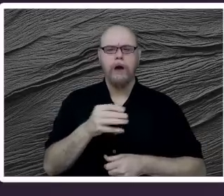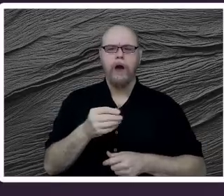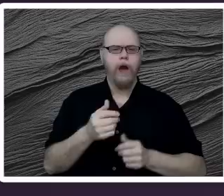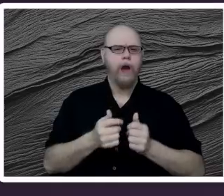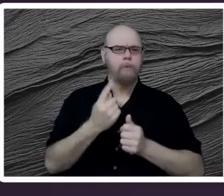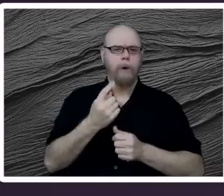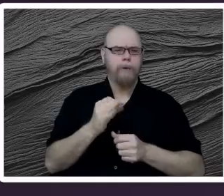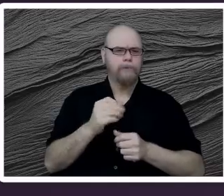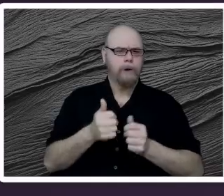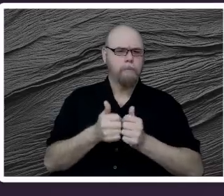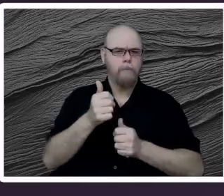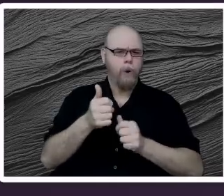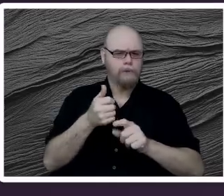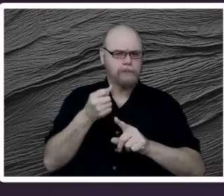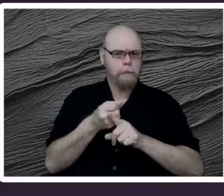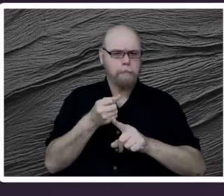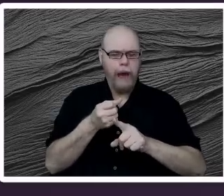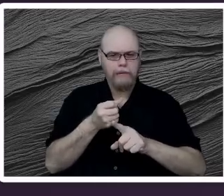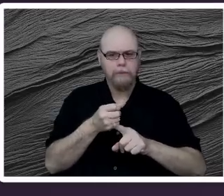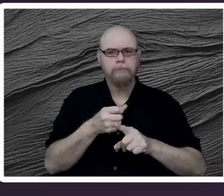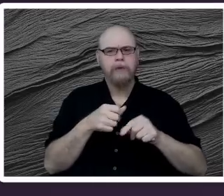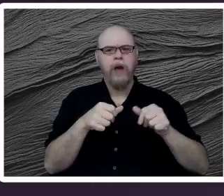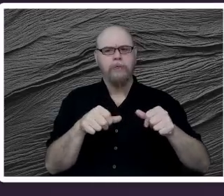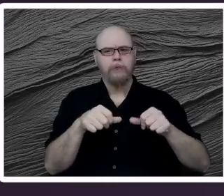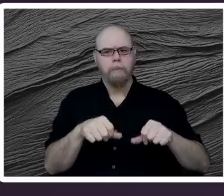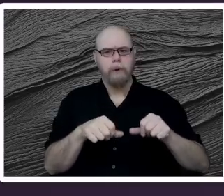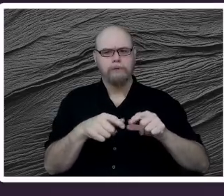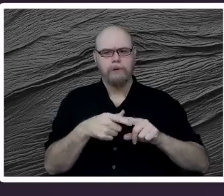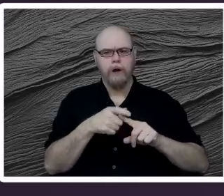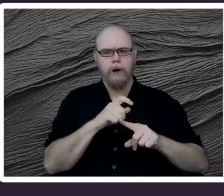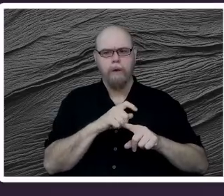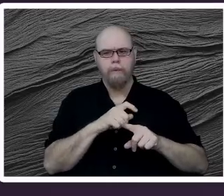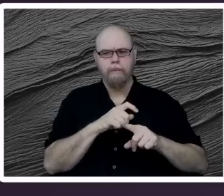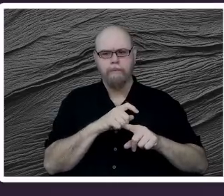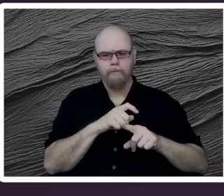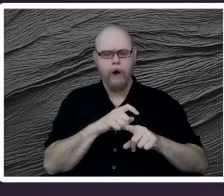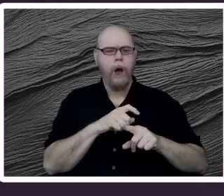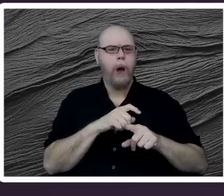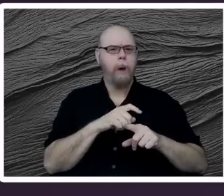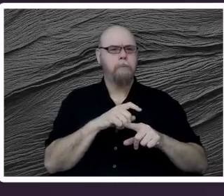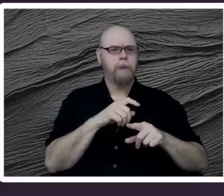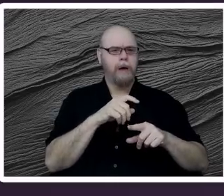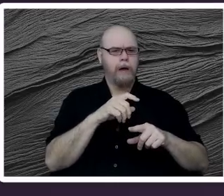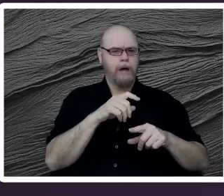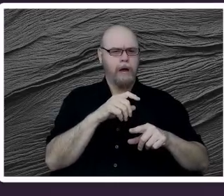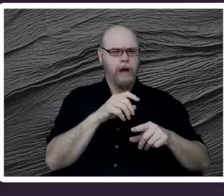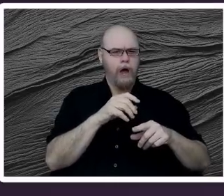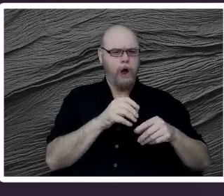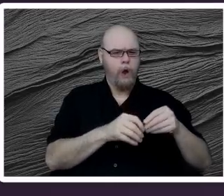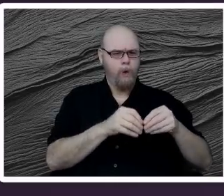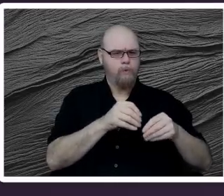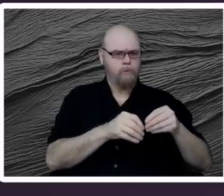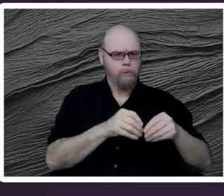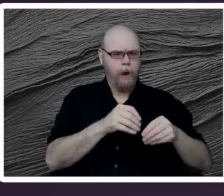is the poster exhibit from Righting a Wrong. And that came about, because I had a student that